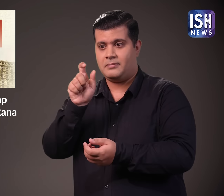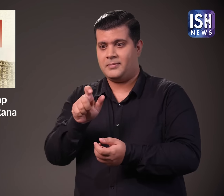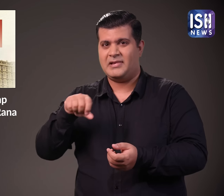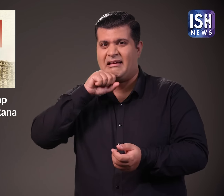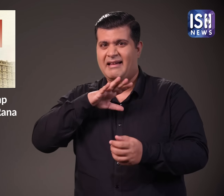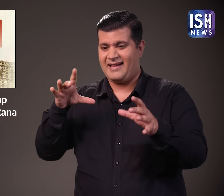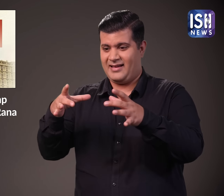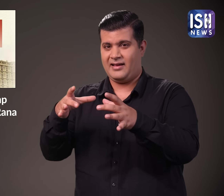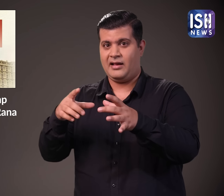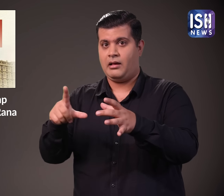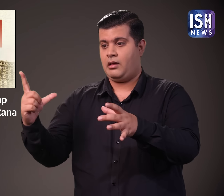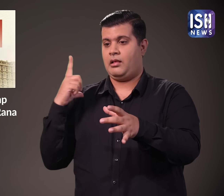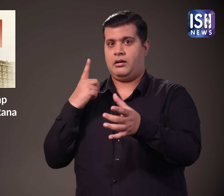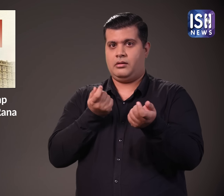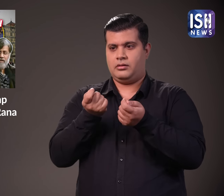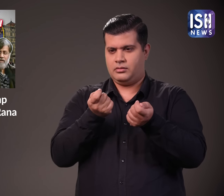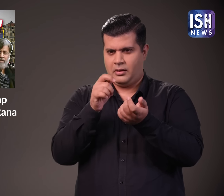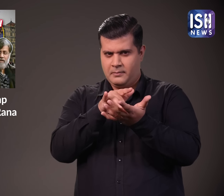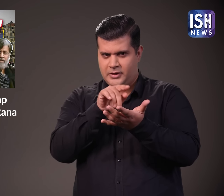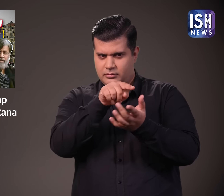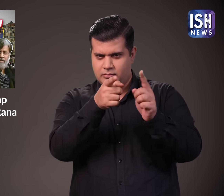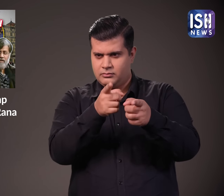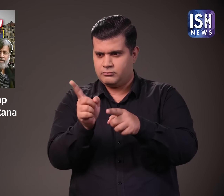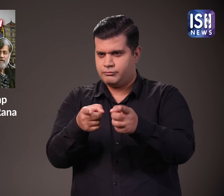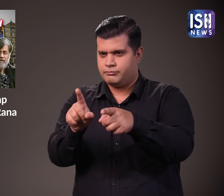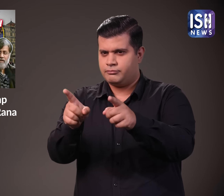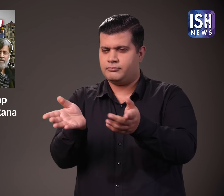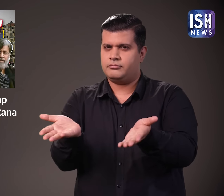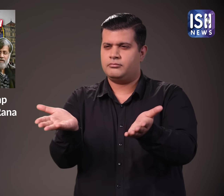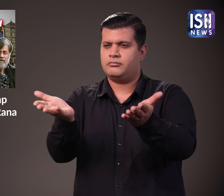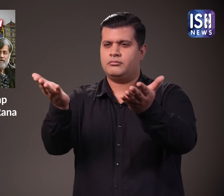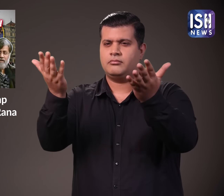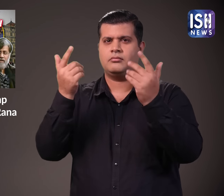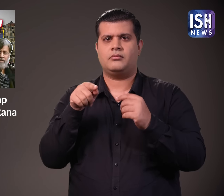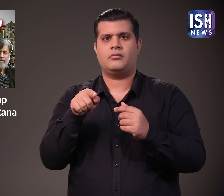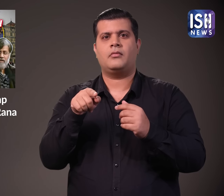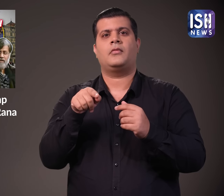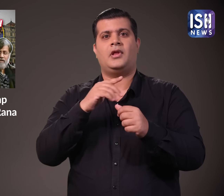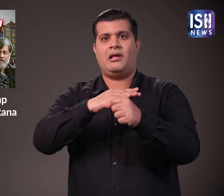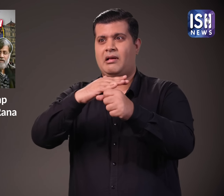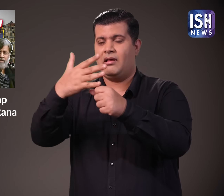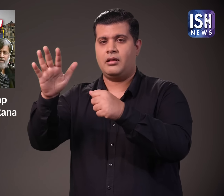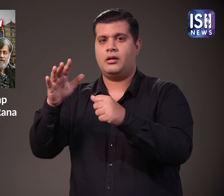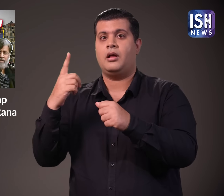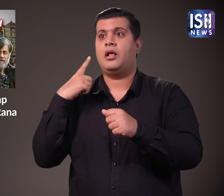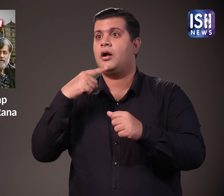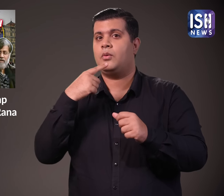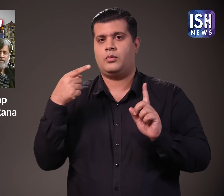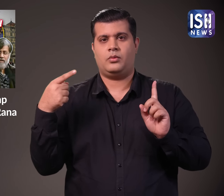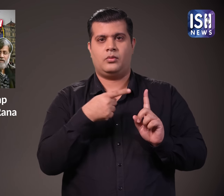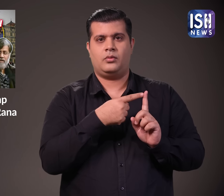He was the leader of a terrorist group of youngsters and is accused of helping in planning the attacks.